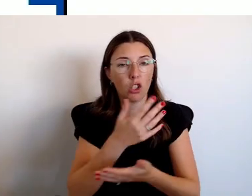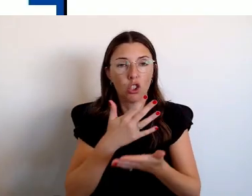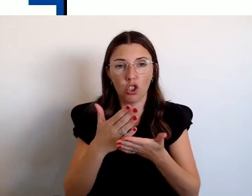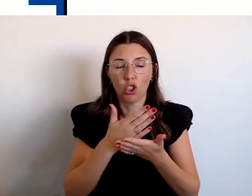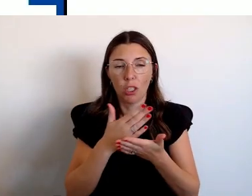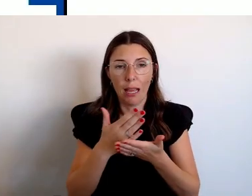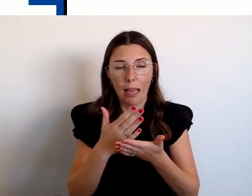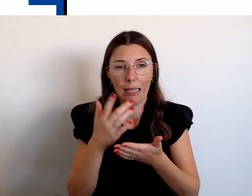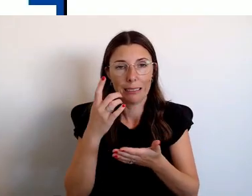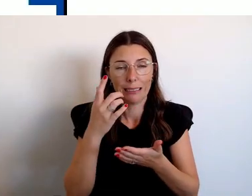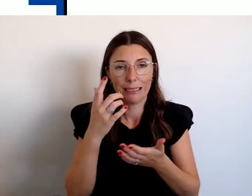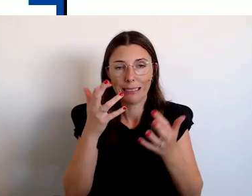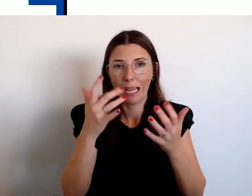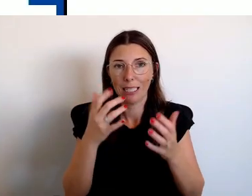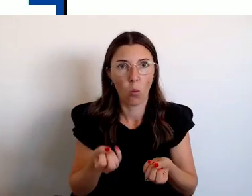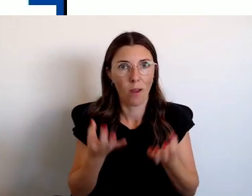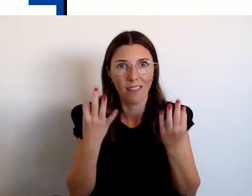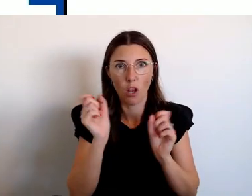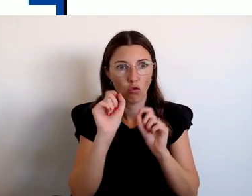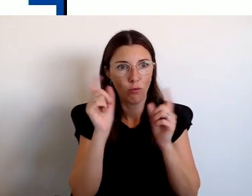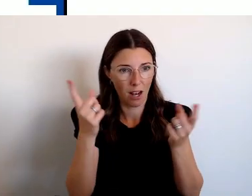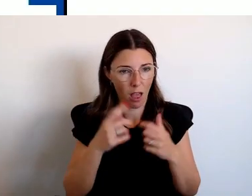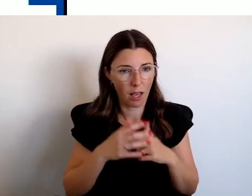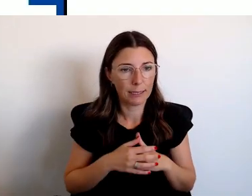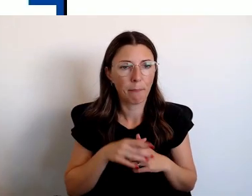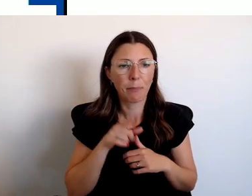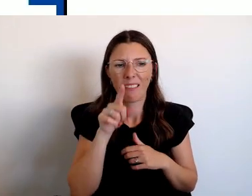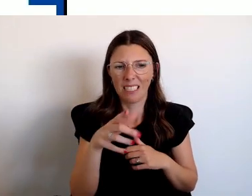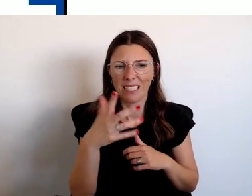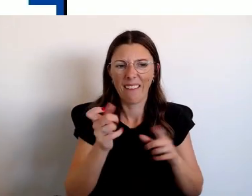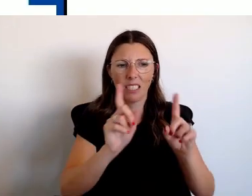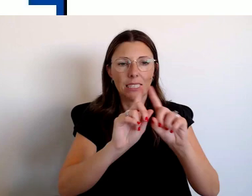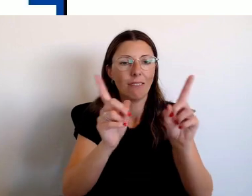And Purview introduces to us a series of rules if you jump onto the next slide.